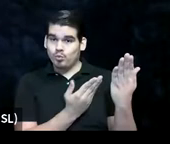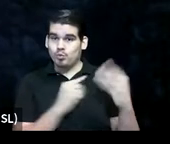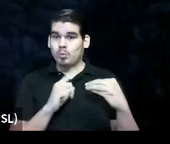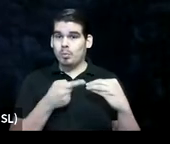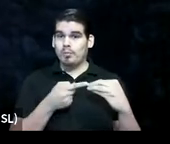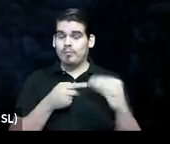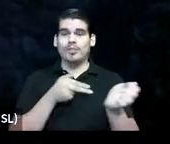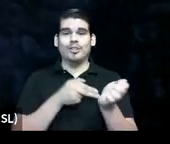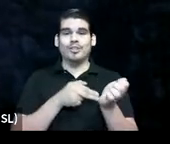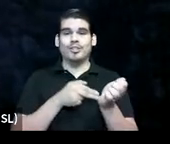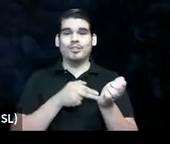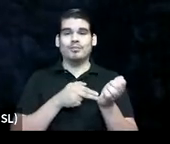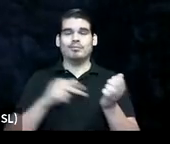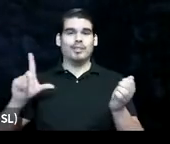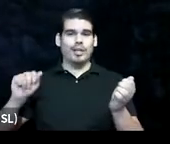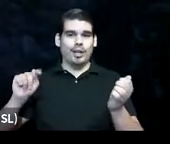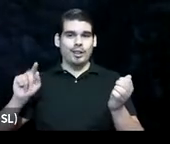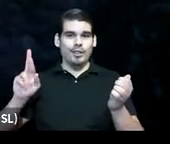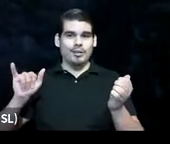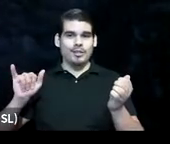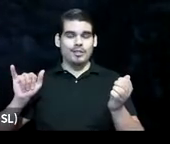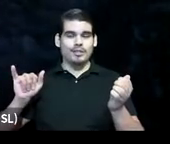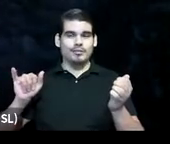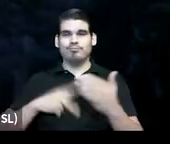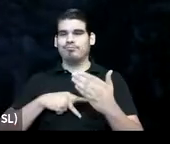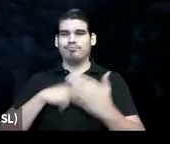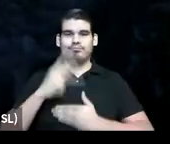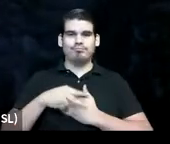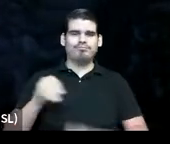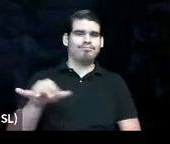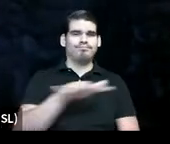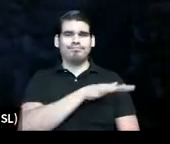And you'll see here that are amazing Coms Officer for Region 10 has